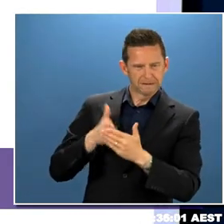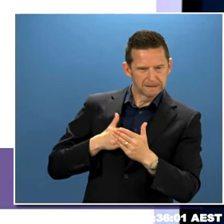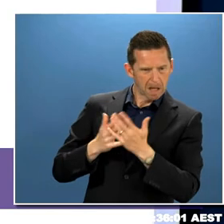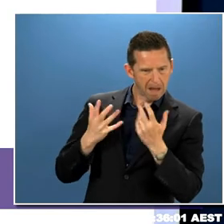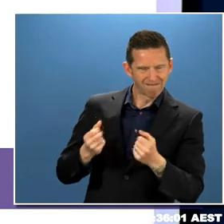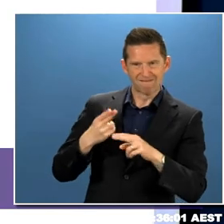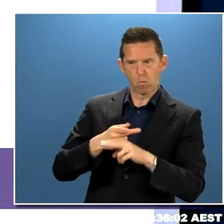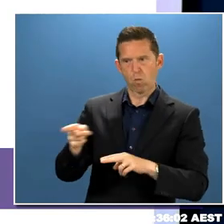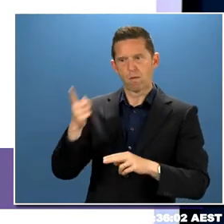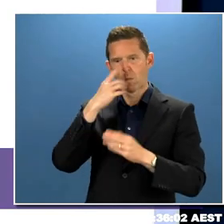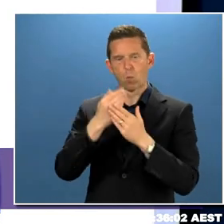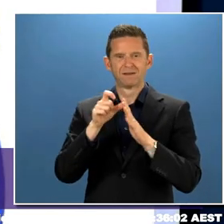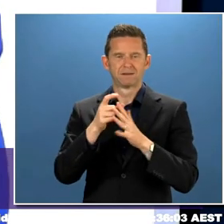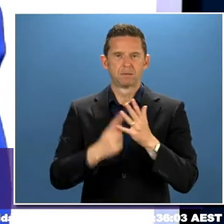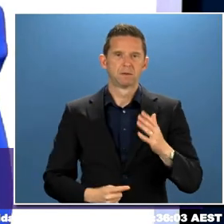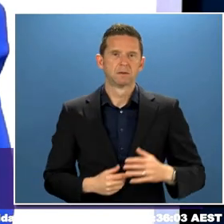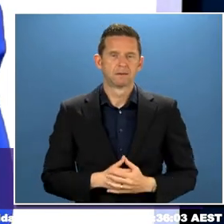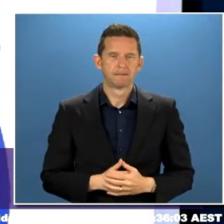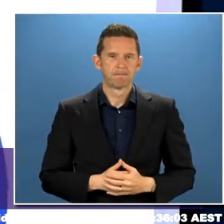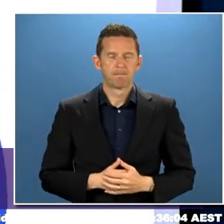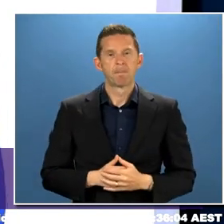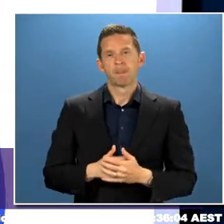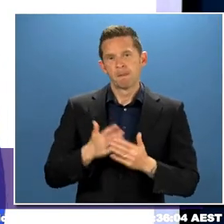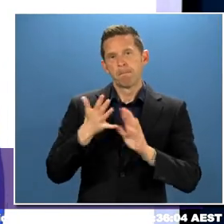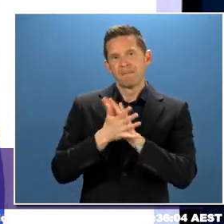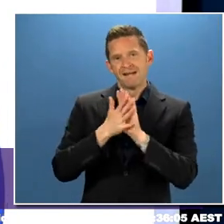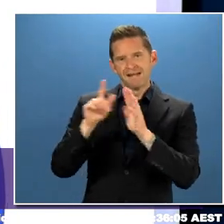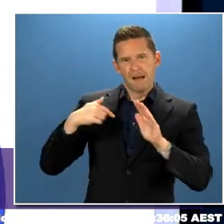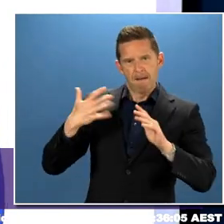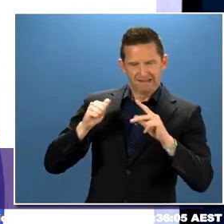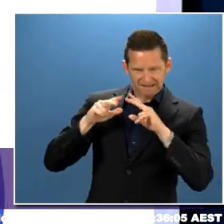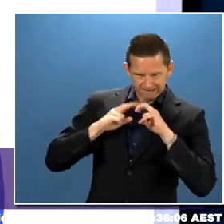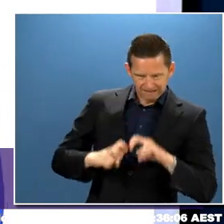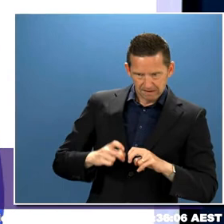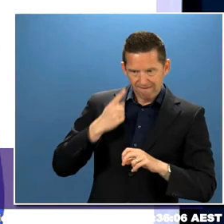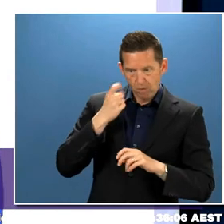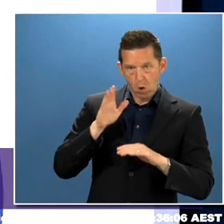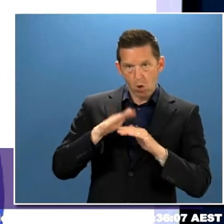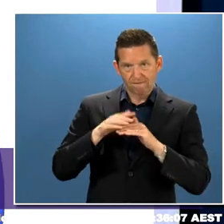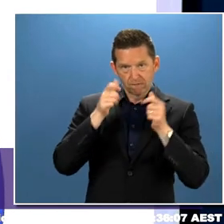This will necessarily involve a closer examination of the regulation of both